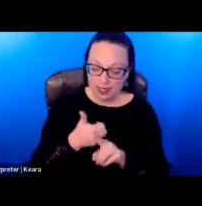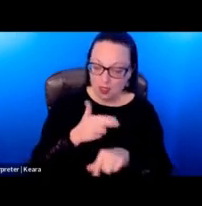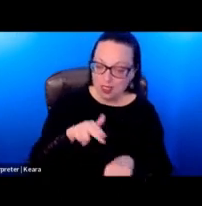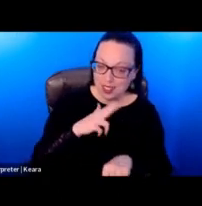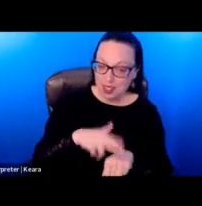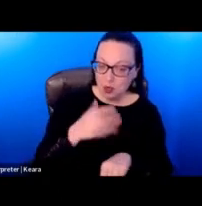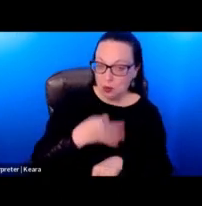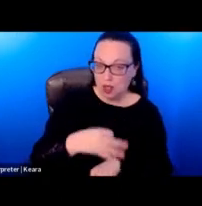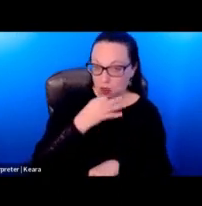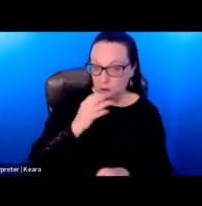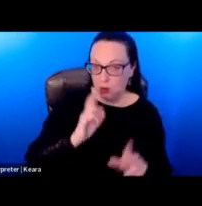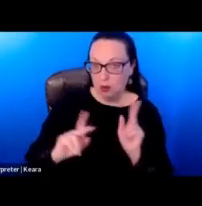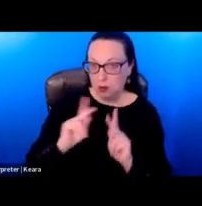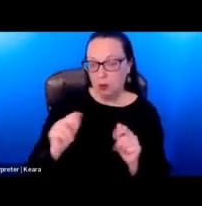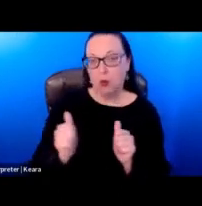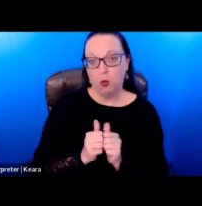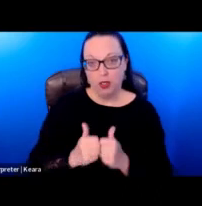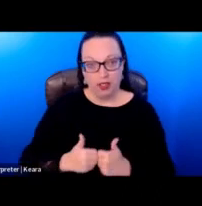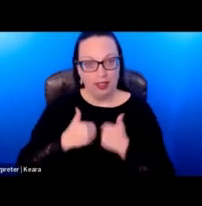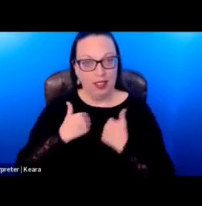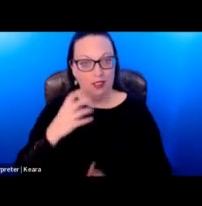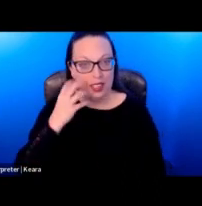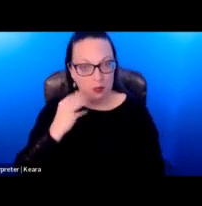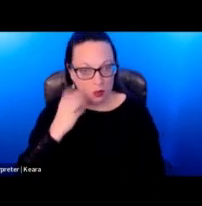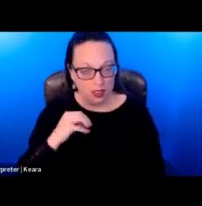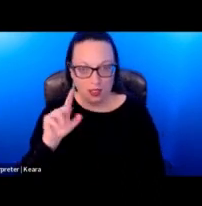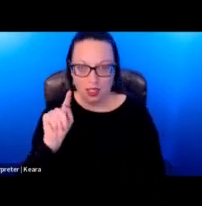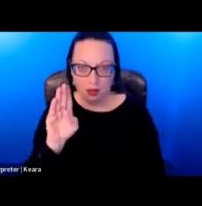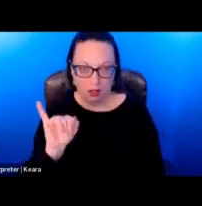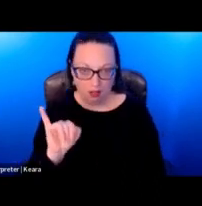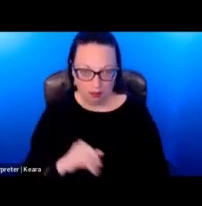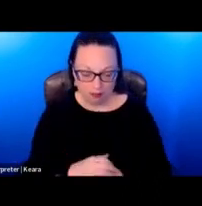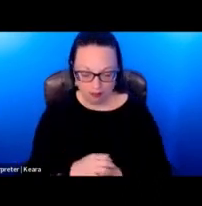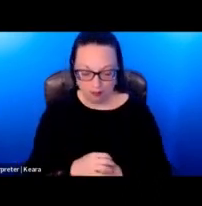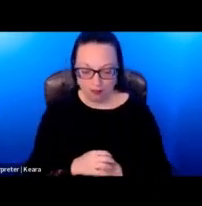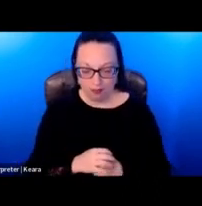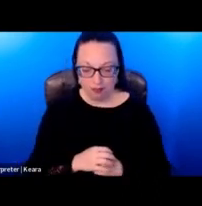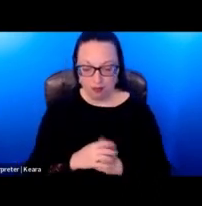lived experience of TBI. The major purpose of the group is to